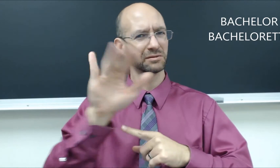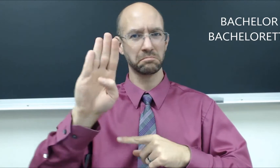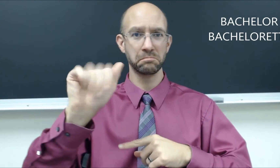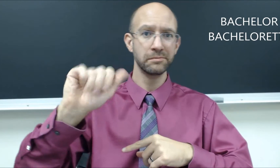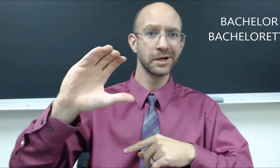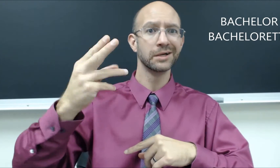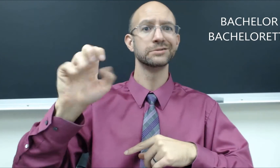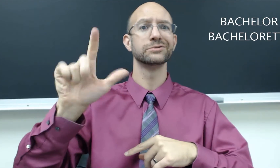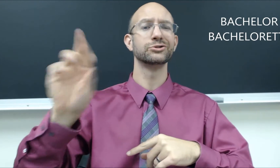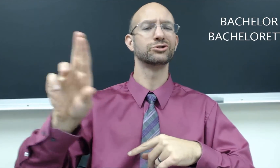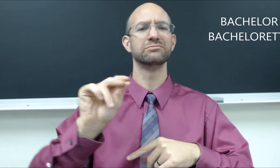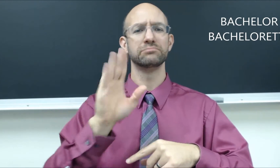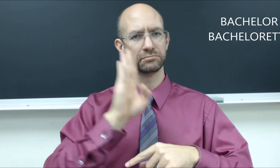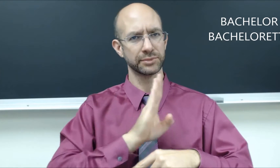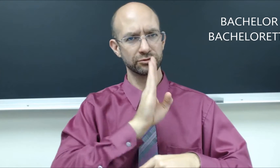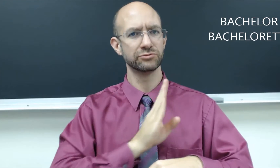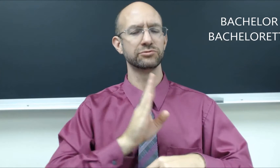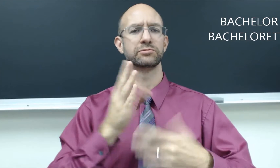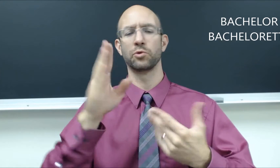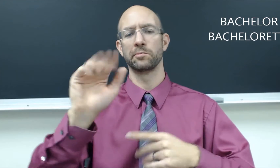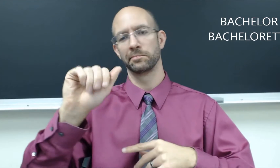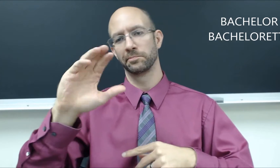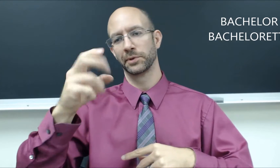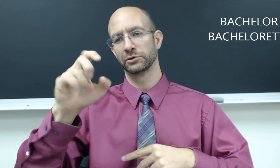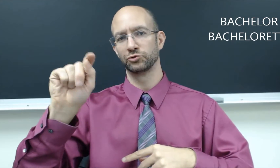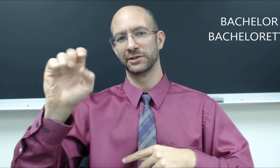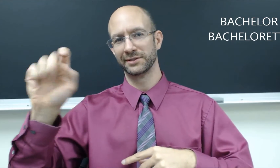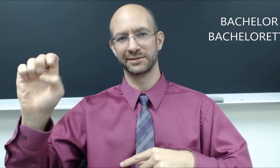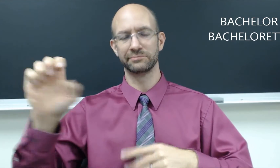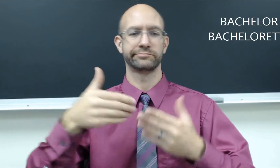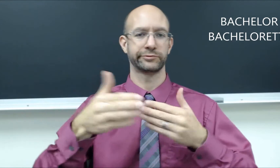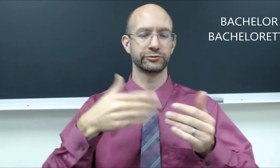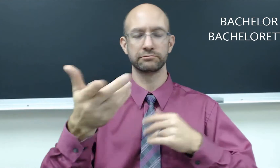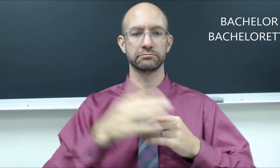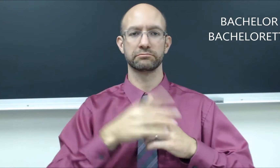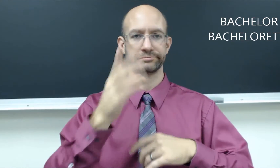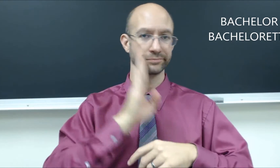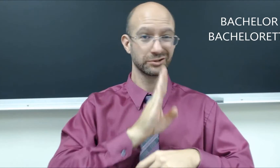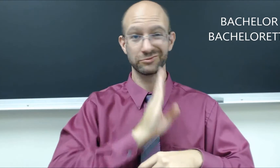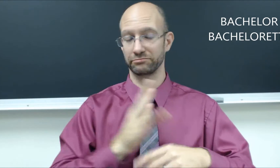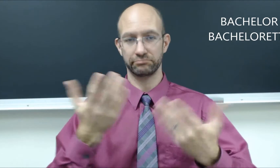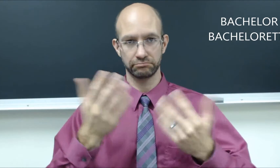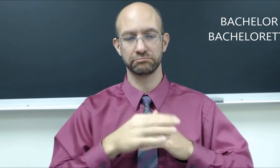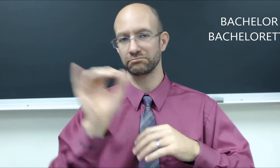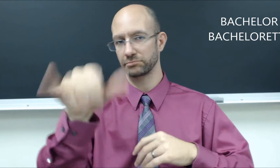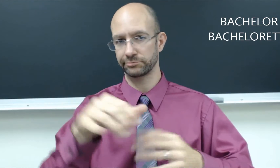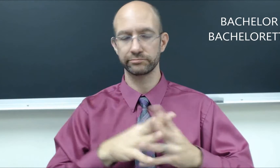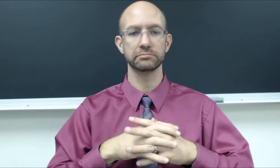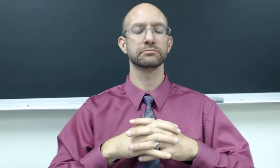We don't spell it out BACHELOR or BACHELORETTE. We sign BACHELOR. THAT.